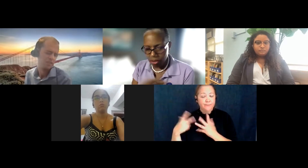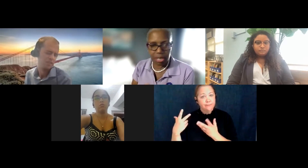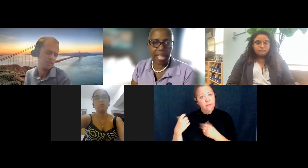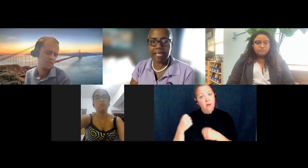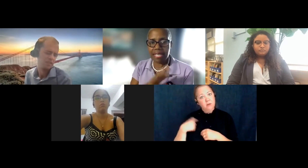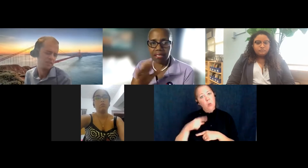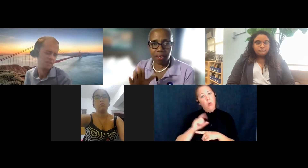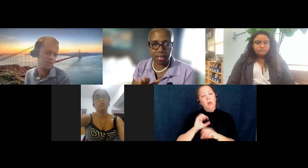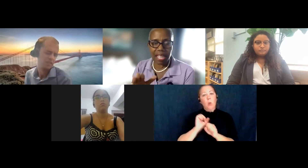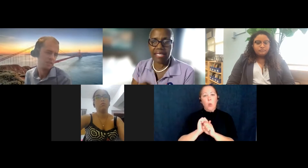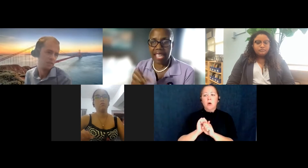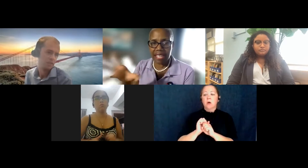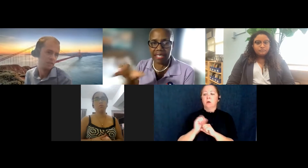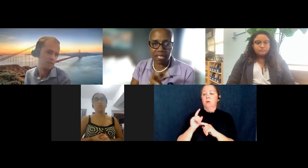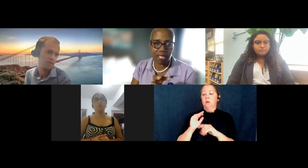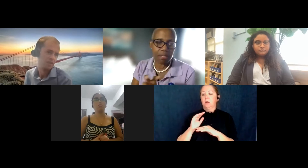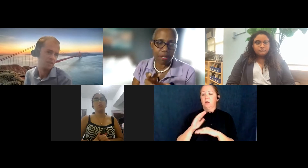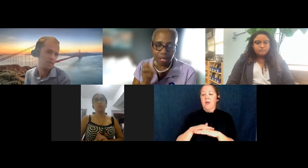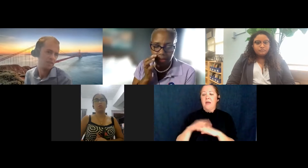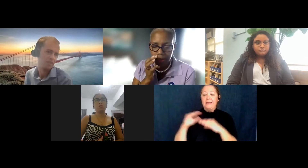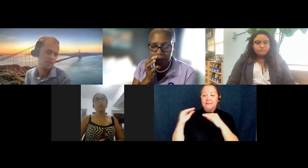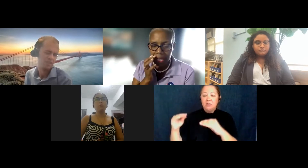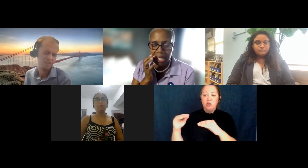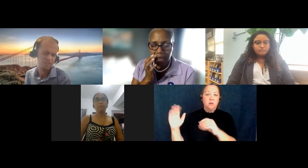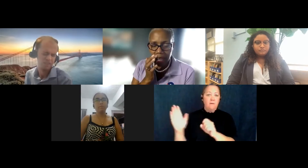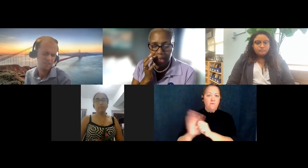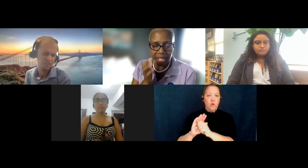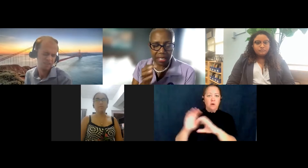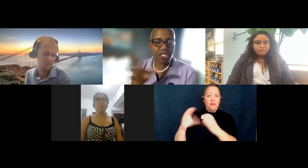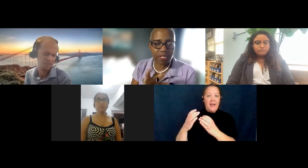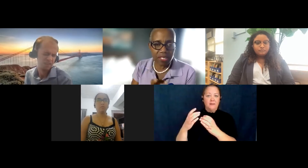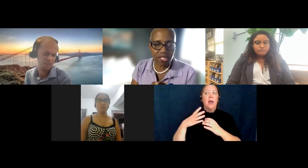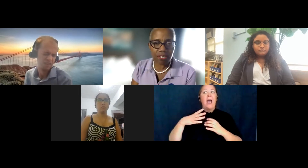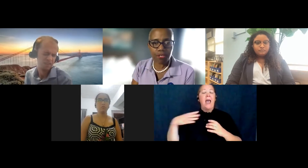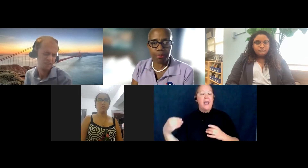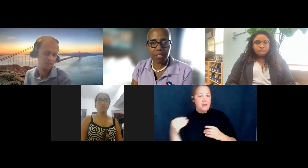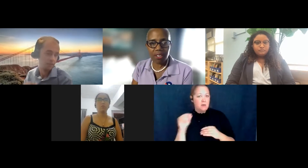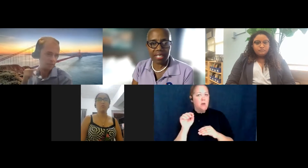class and teaching the class as well as a special group, an intervention group that we called it.